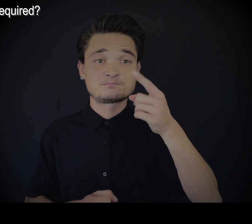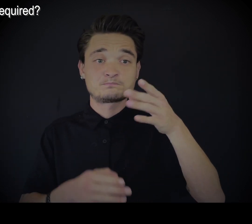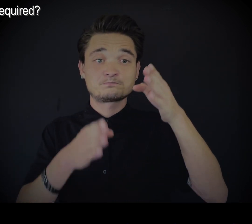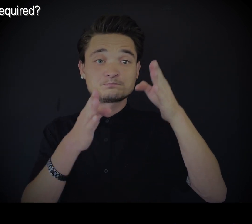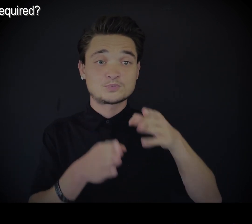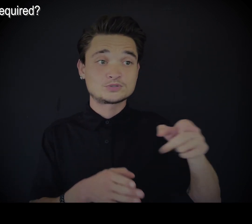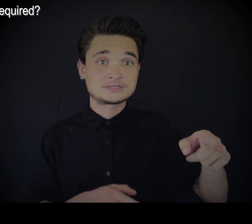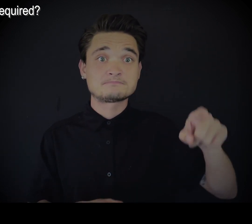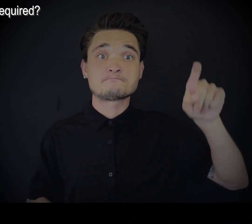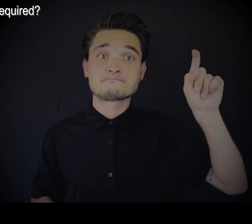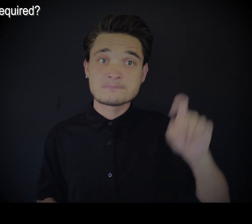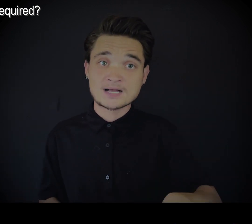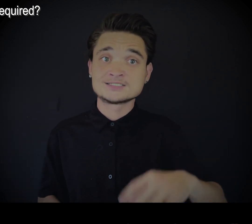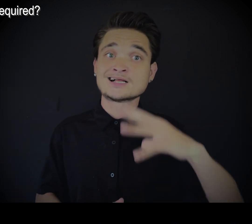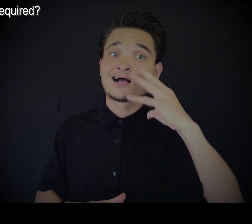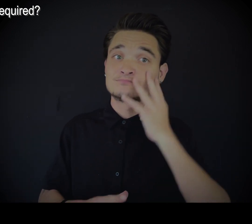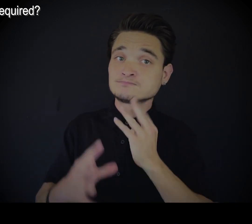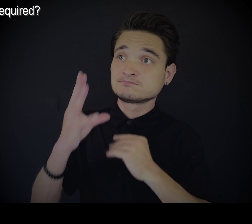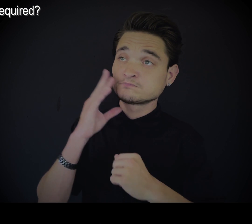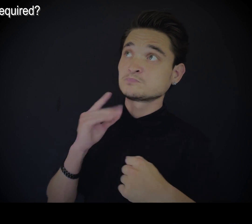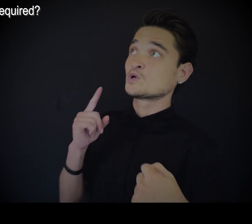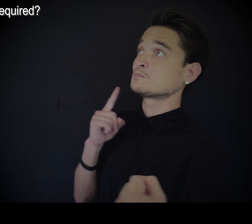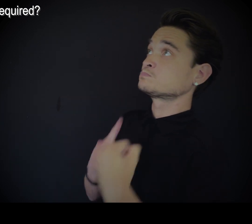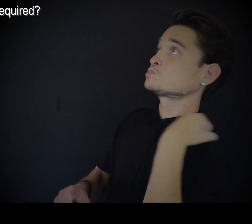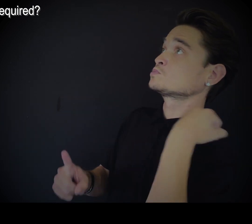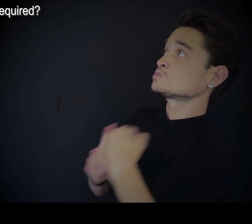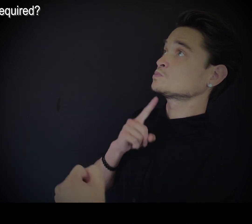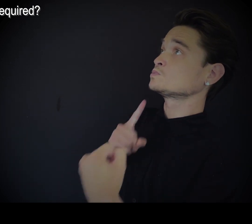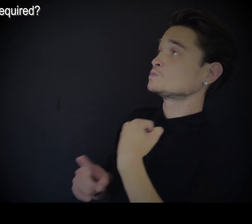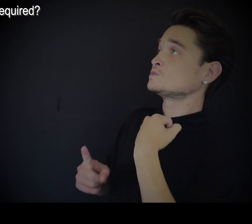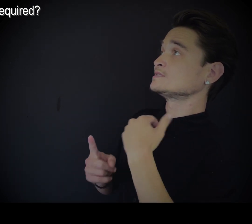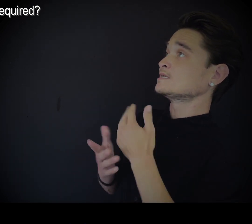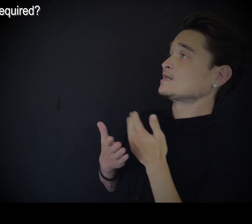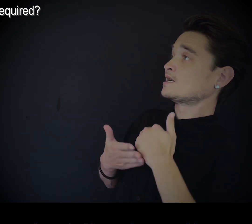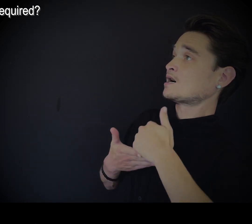The person receiving services does not have to suffer harm for an incident to be reportable.